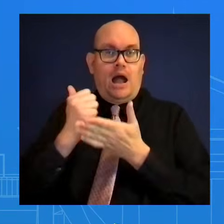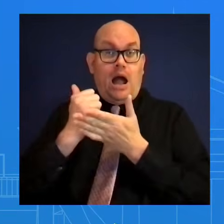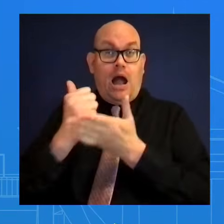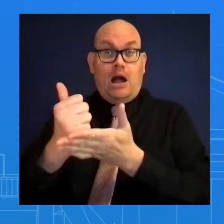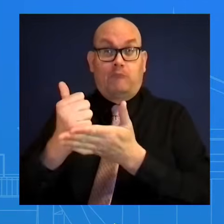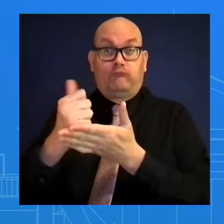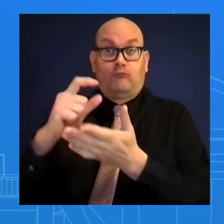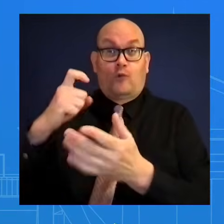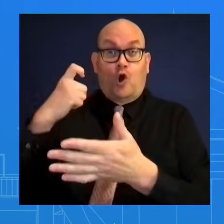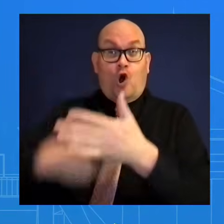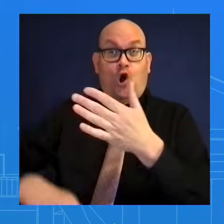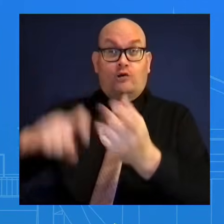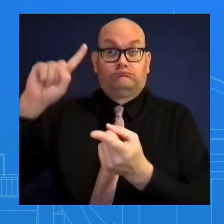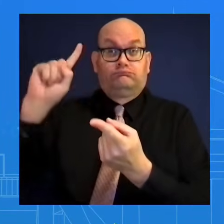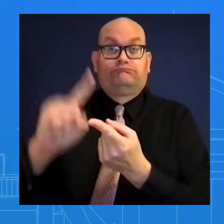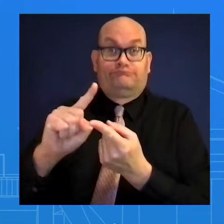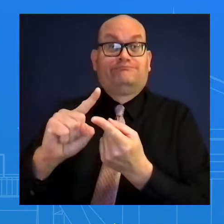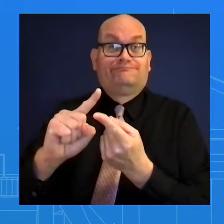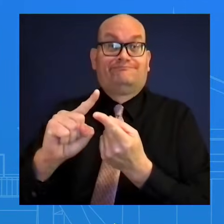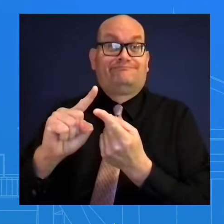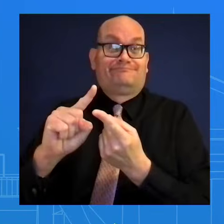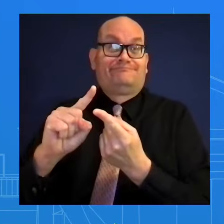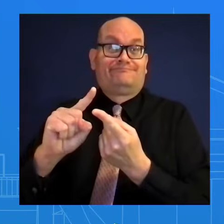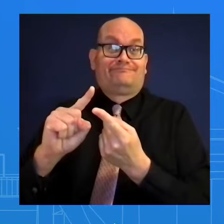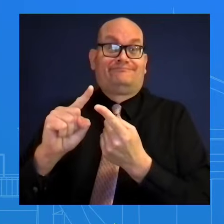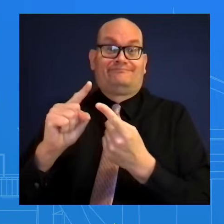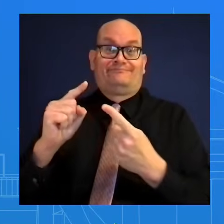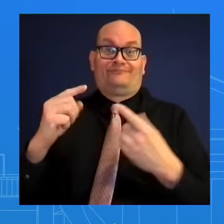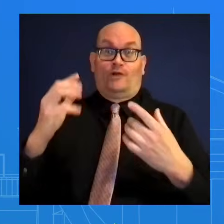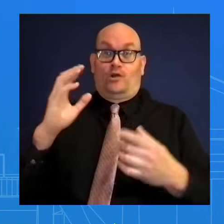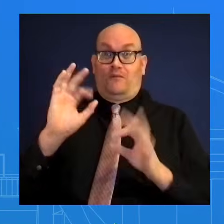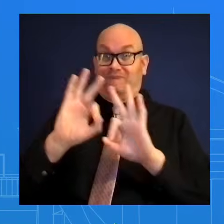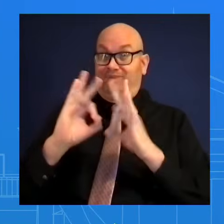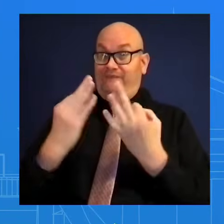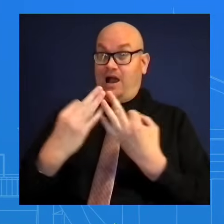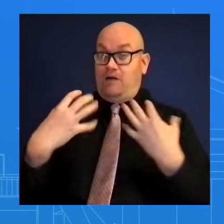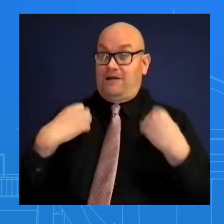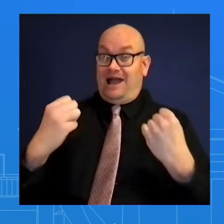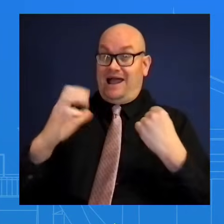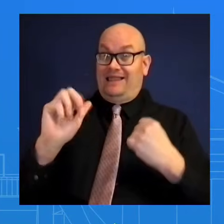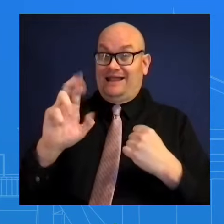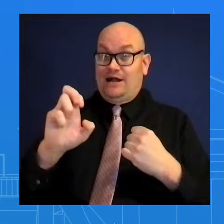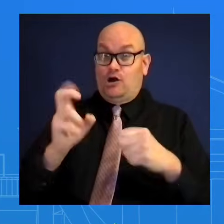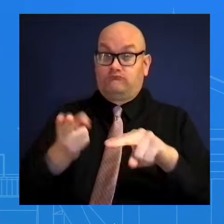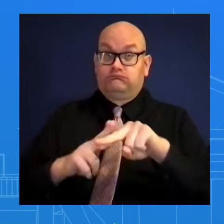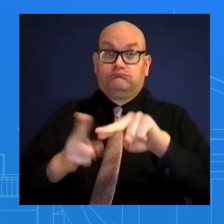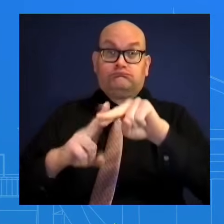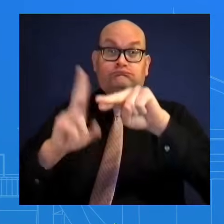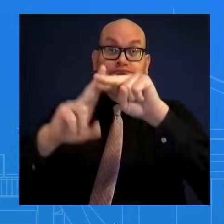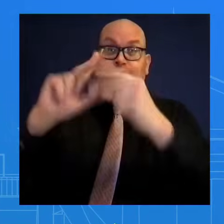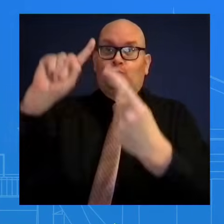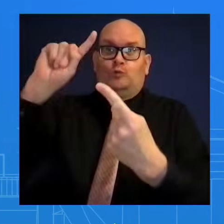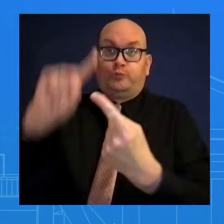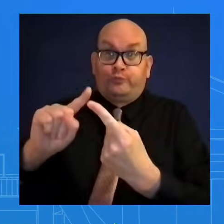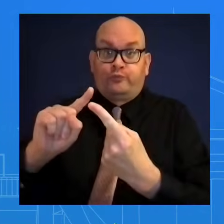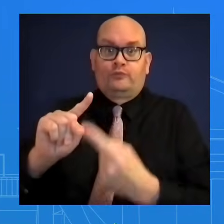It is going to help our seniors when it comes to insulin -- cap that at 35 bucks. That's going to help many,